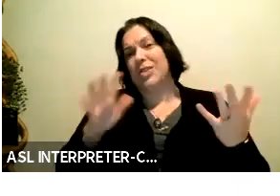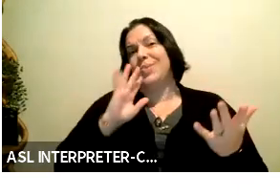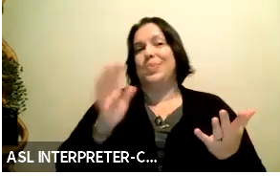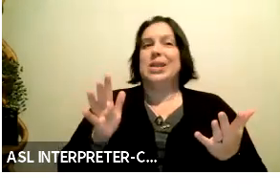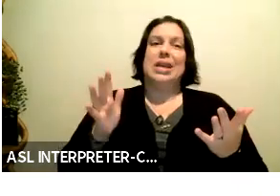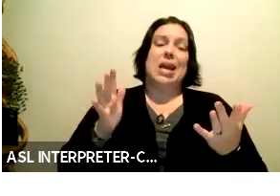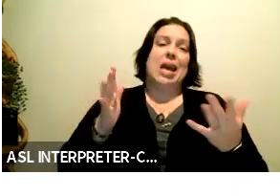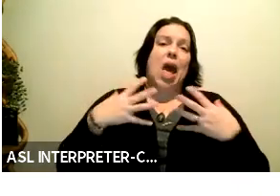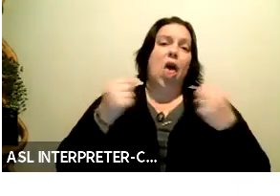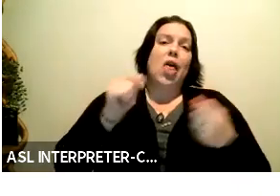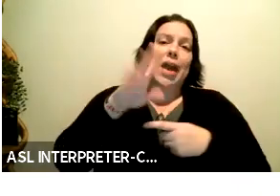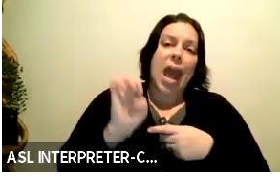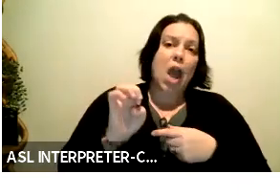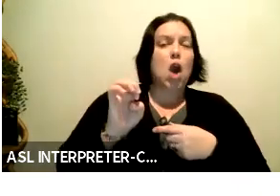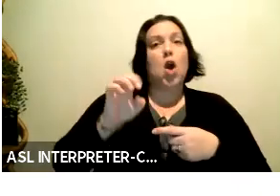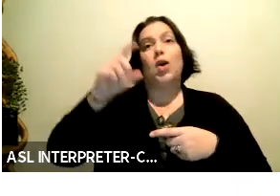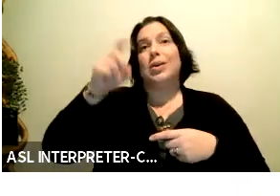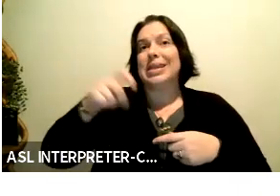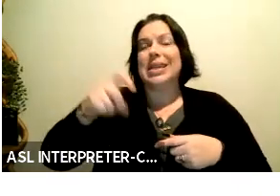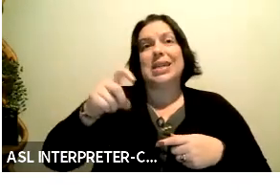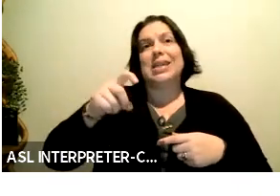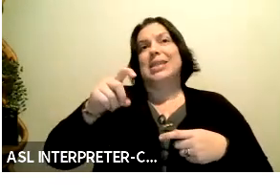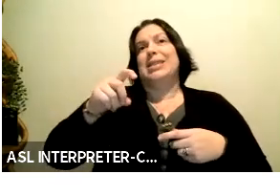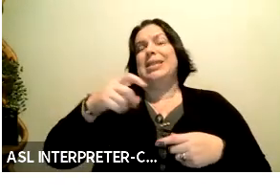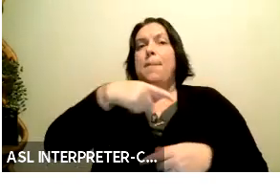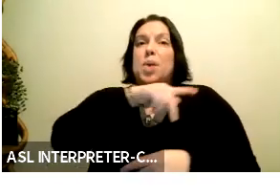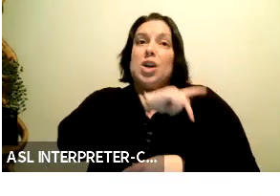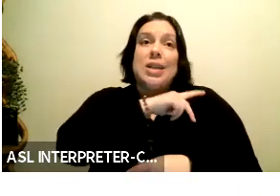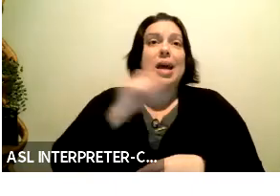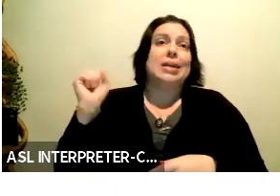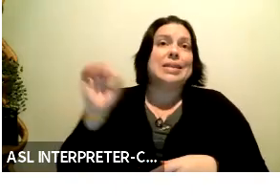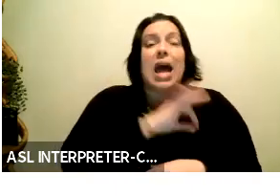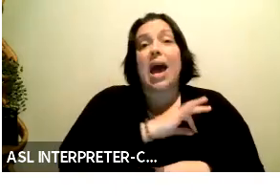be by a pandemic incident. We have so much of our emergency management work that is